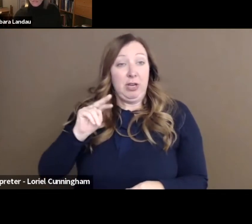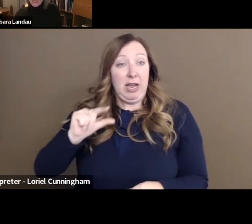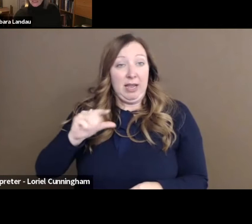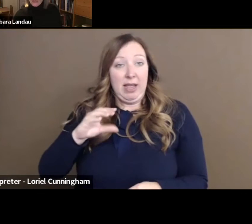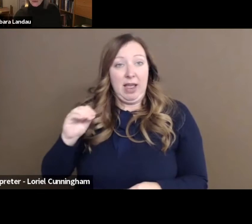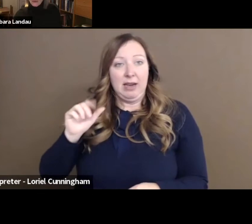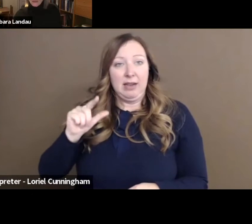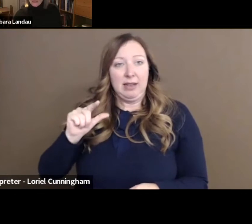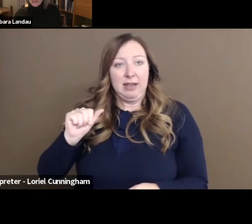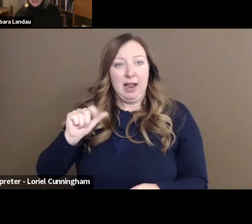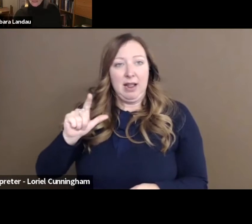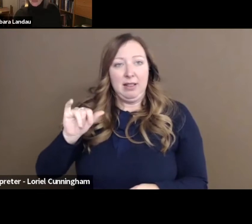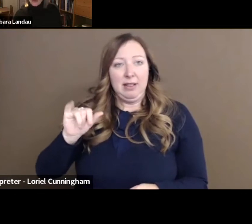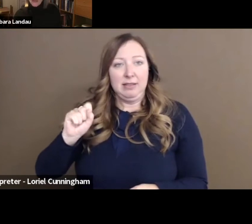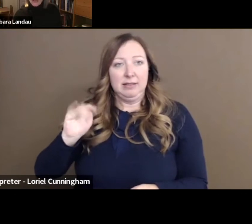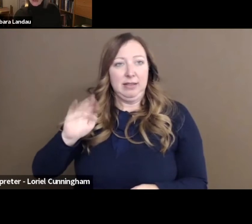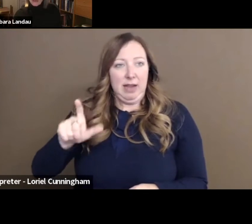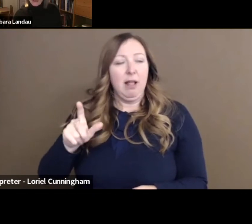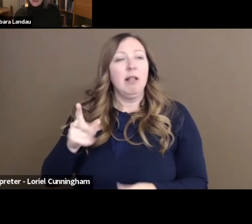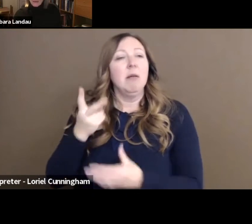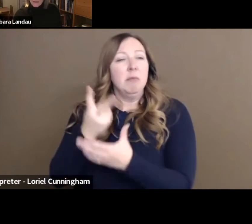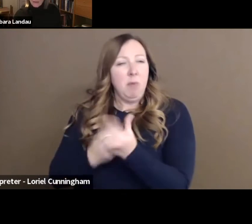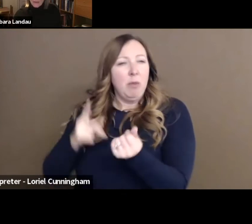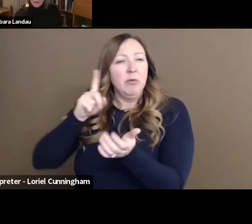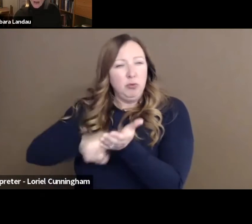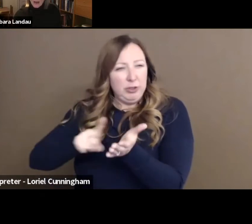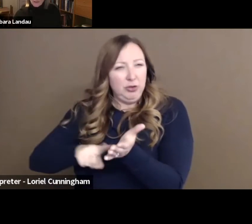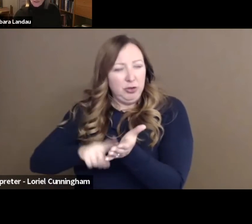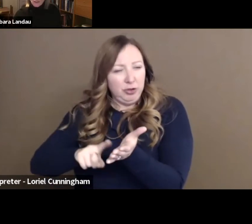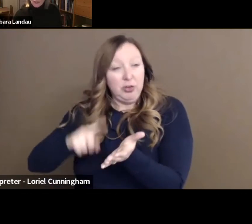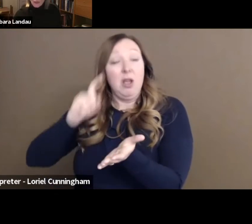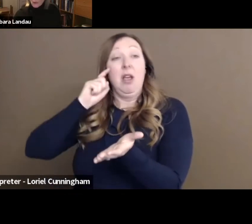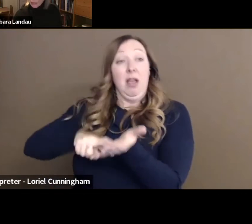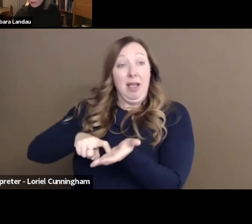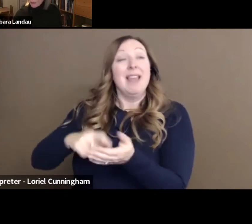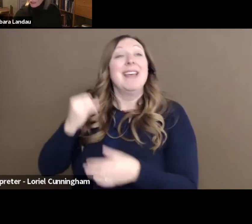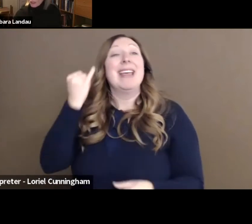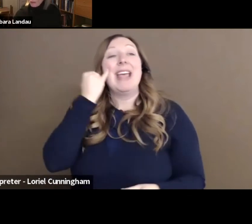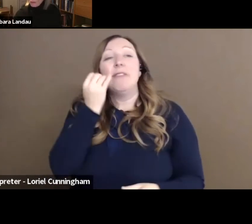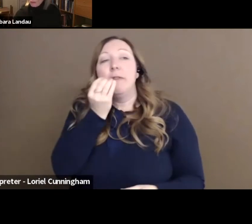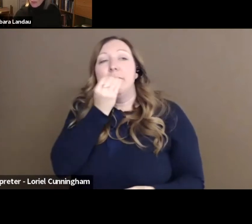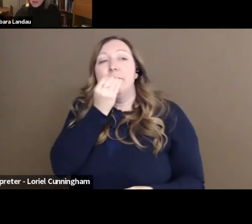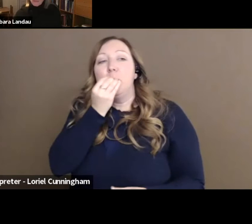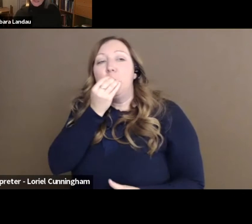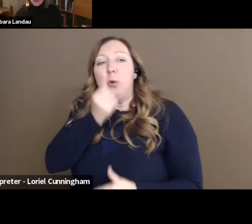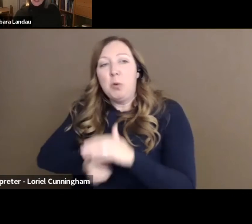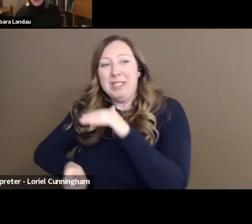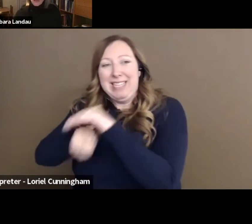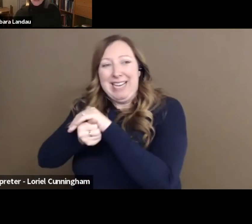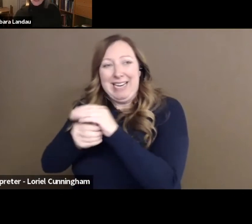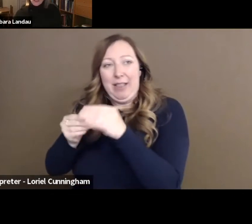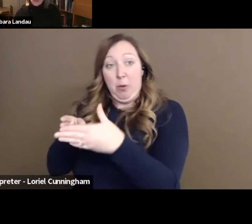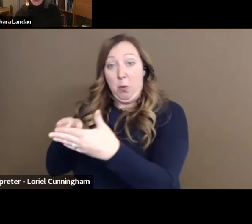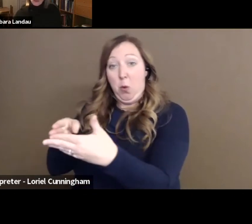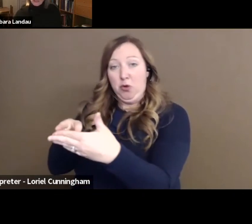right here then the rat would search at the correct